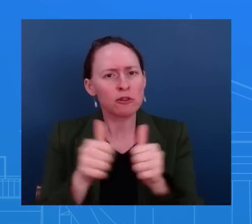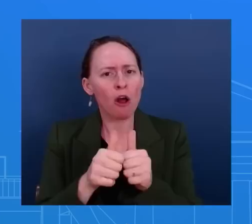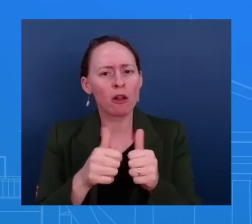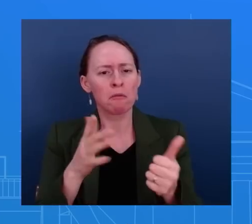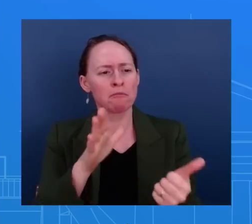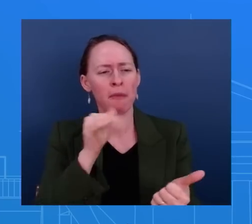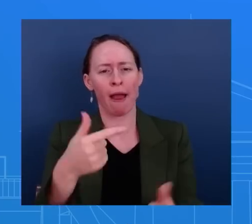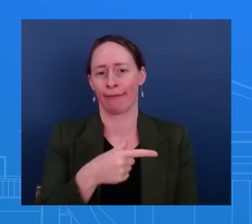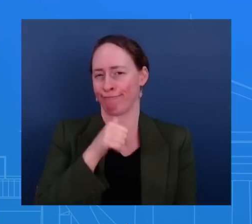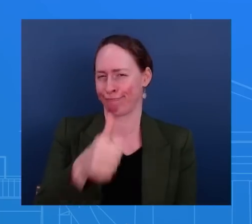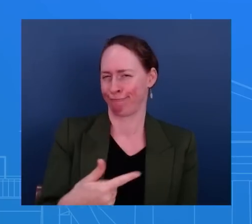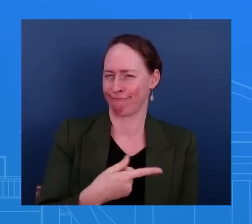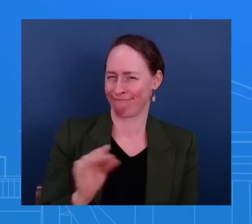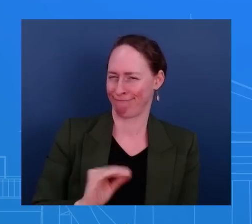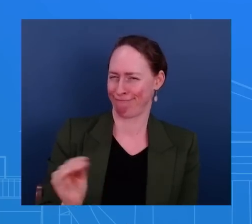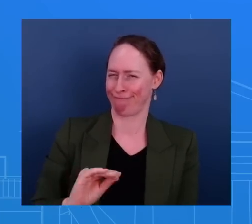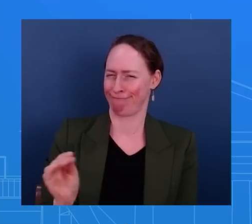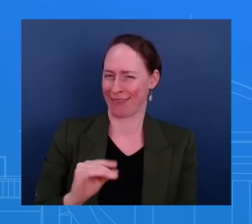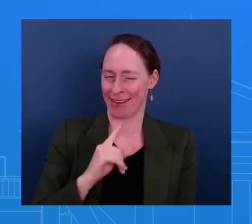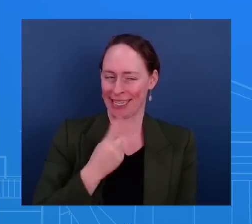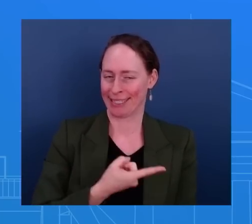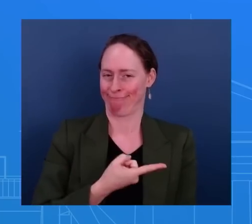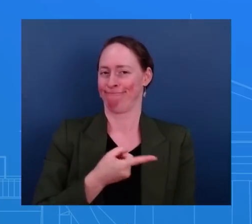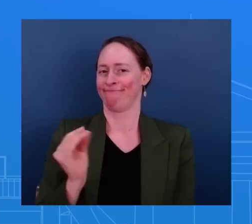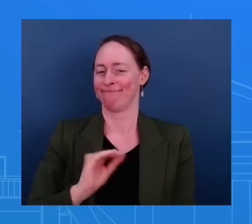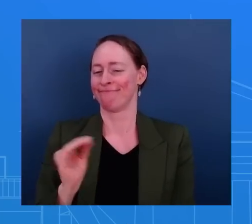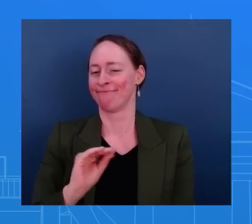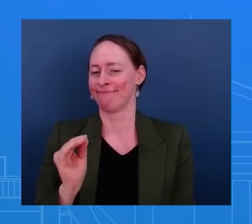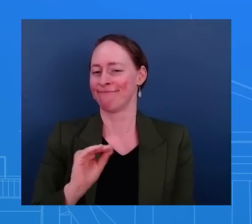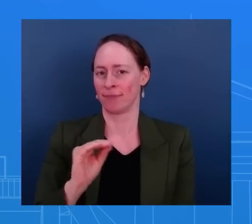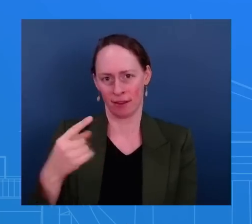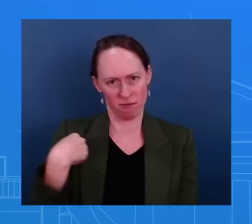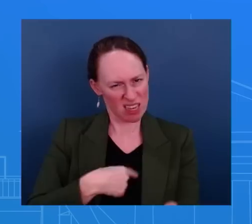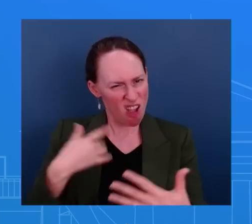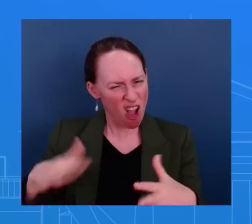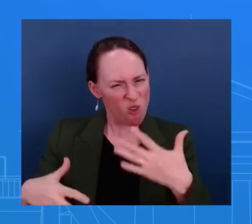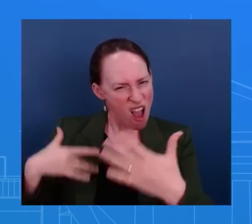What we've done under this term, under this administration -- the Biden-Harris administration --